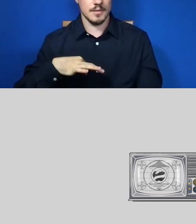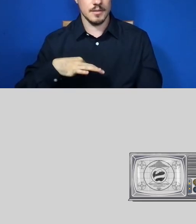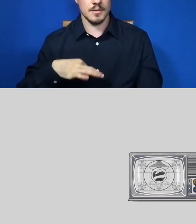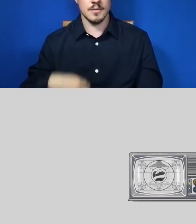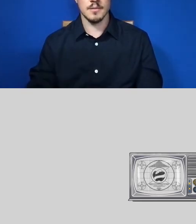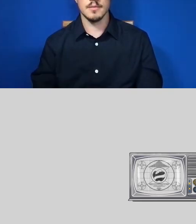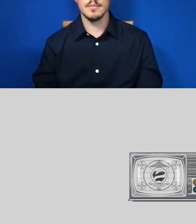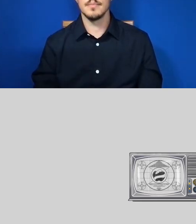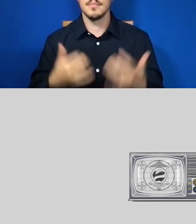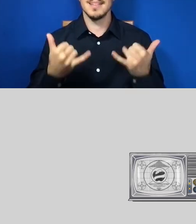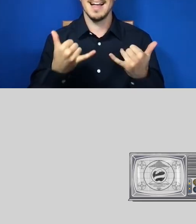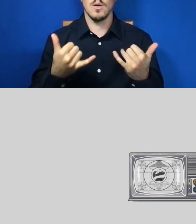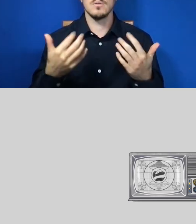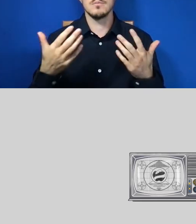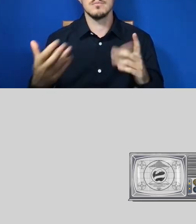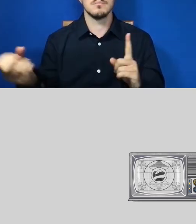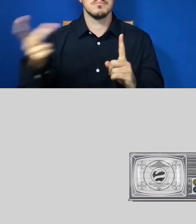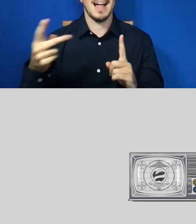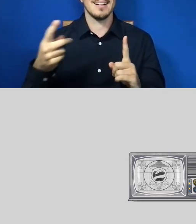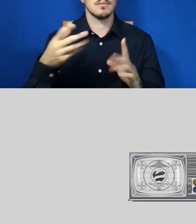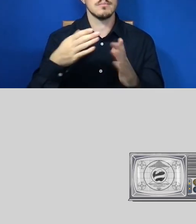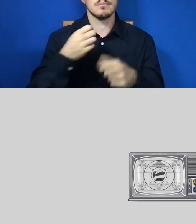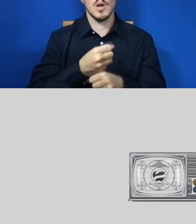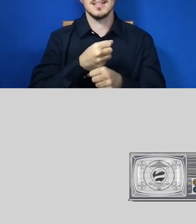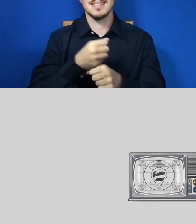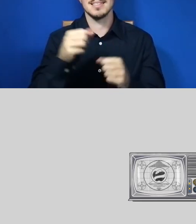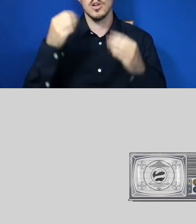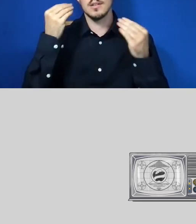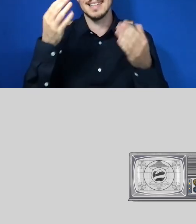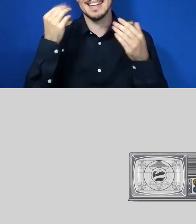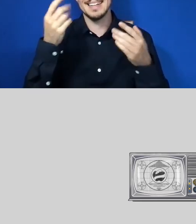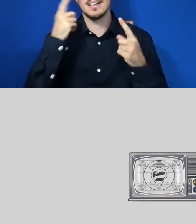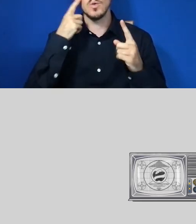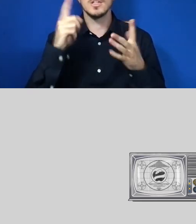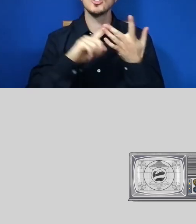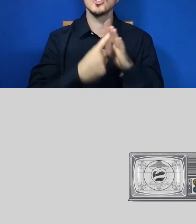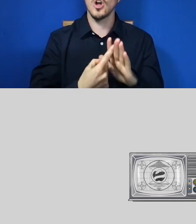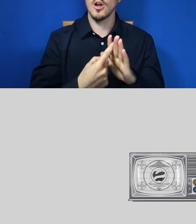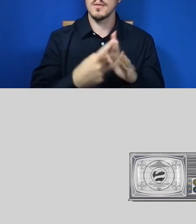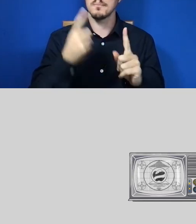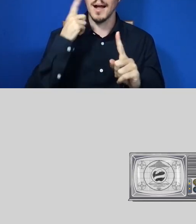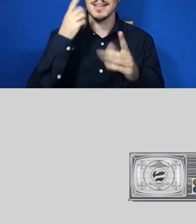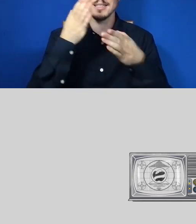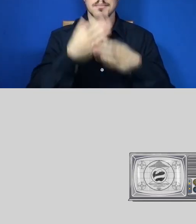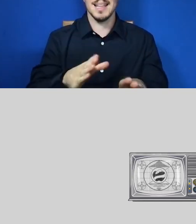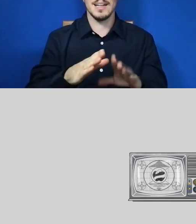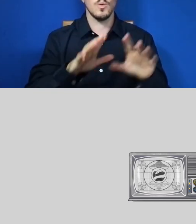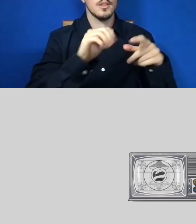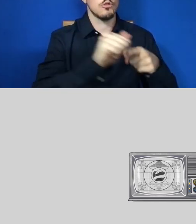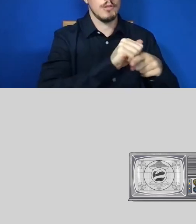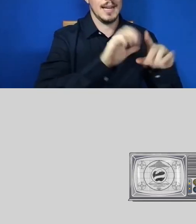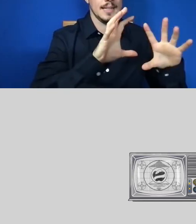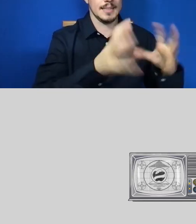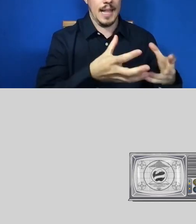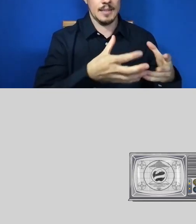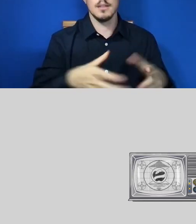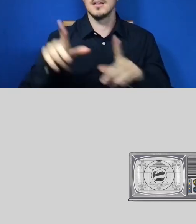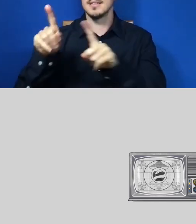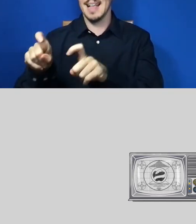Now, let's pre-process our data. We start by splitting our data into the training and testing set.